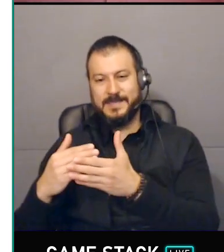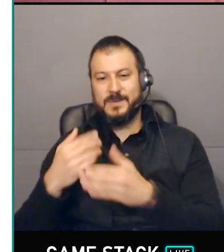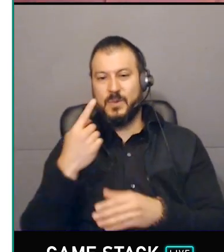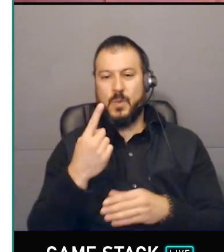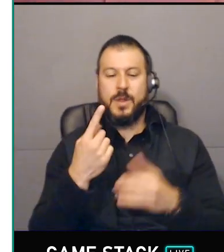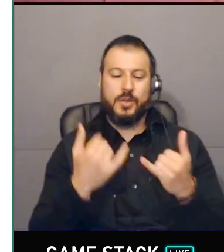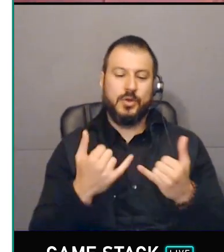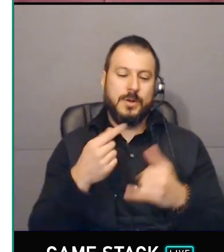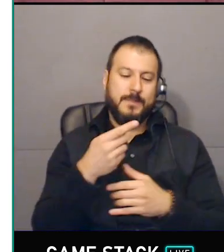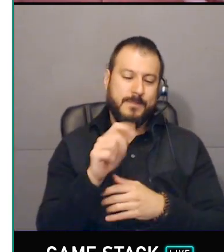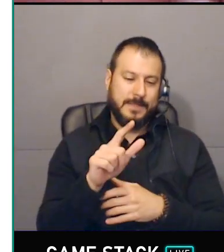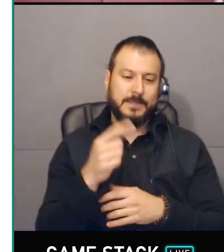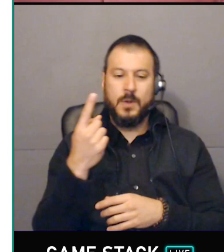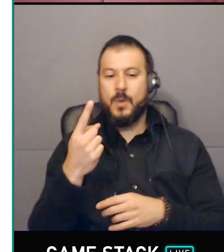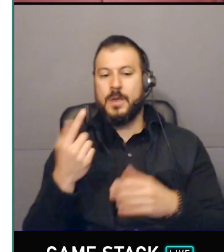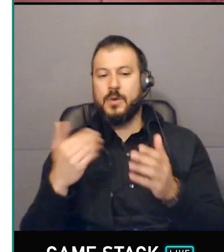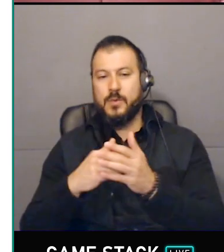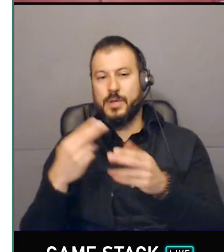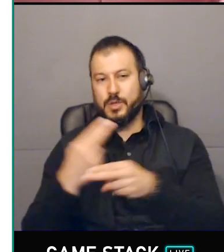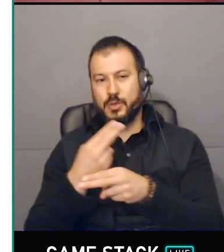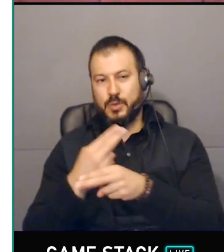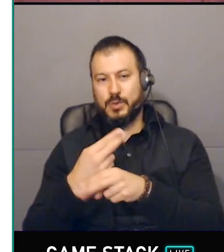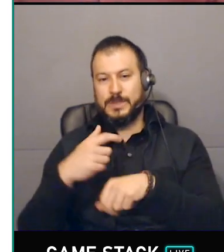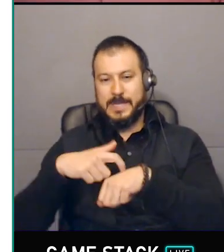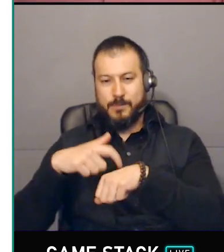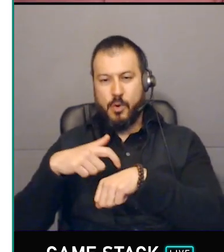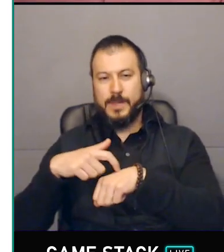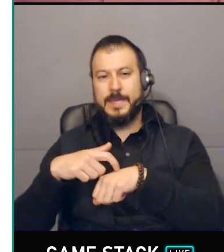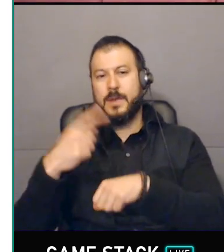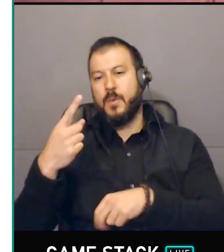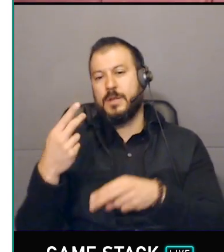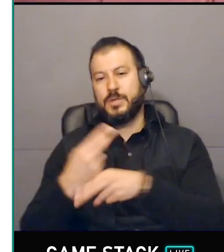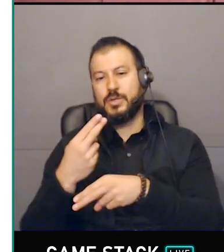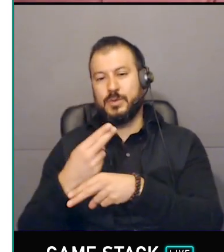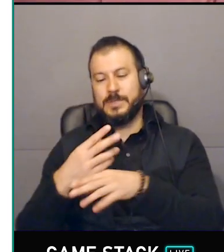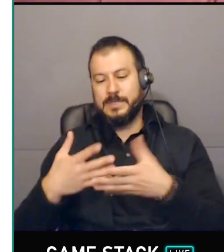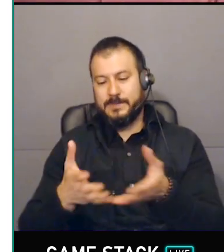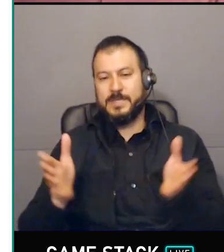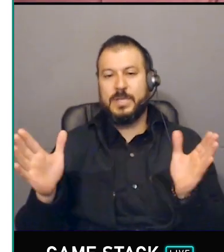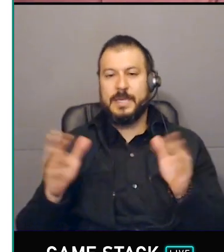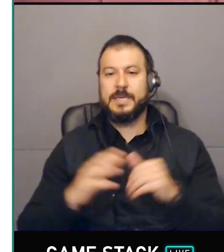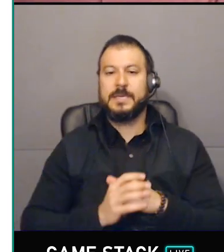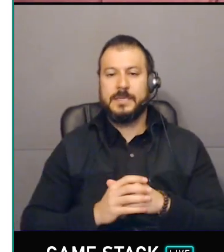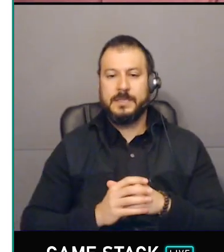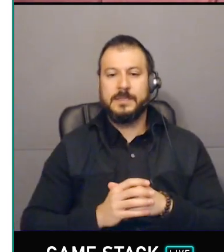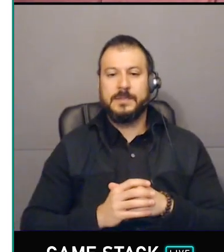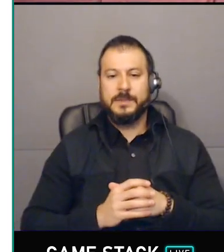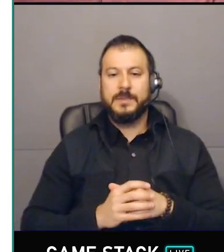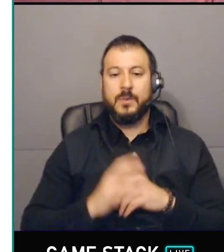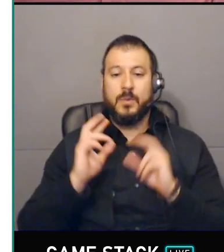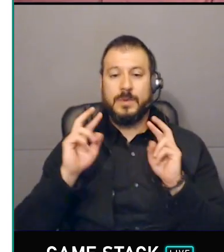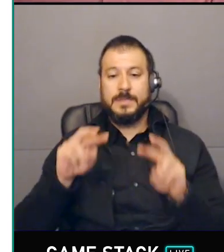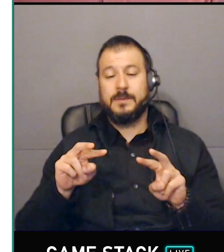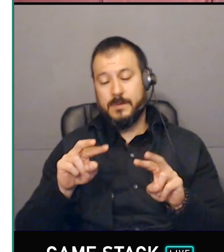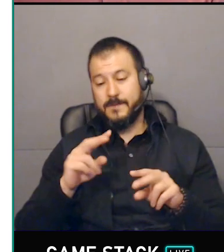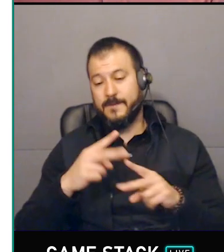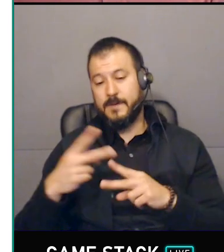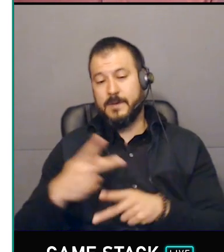one for the current pixel, one to reuse temporally, one to reuse spatially, when we sat down and looked at this very carefully,